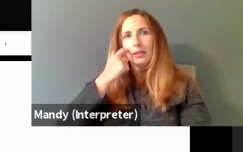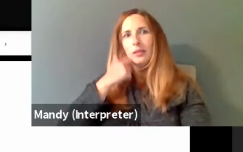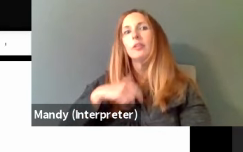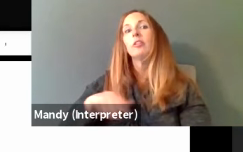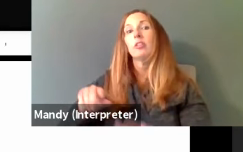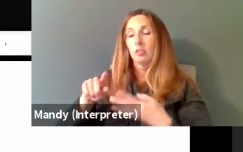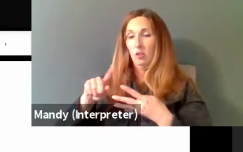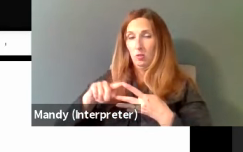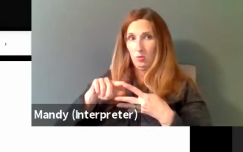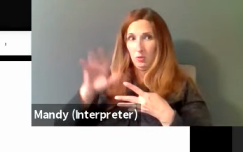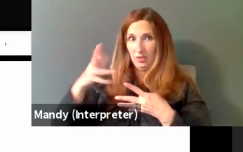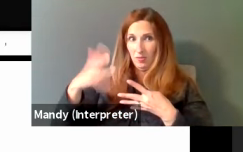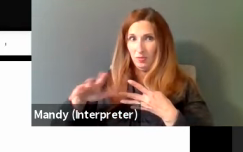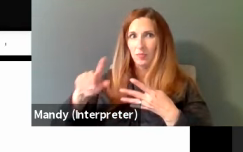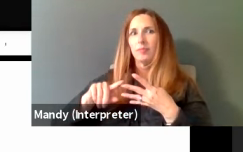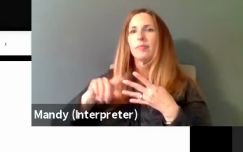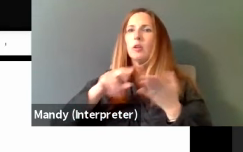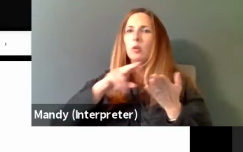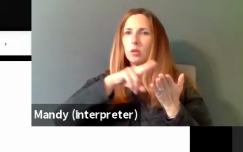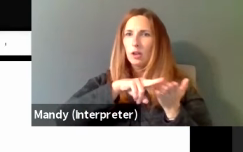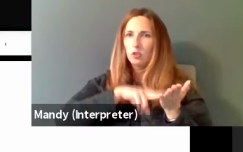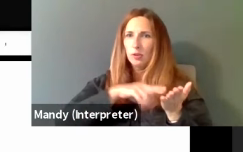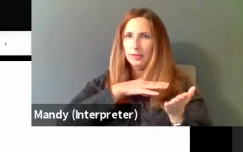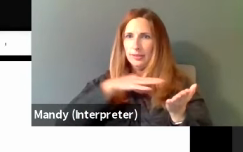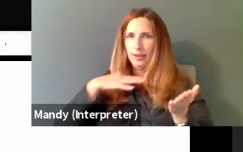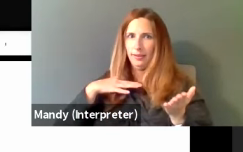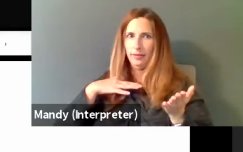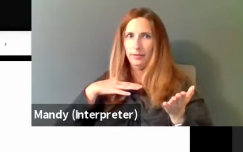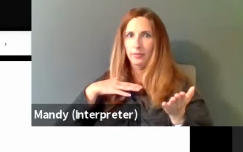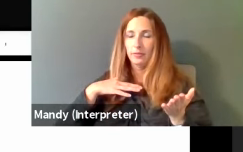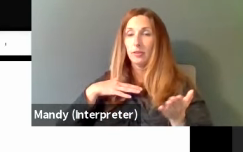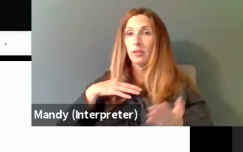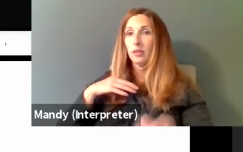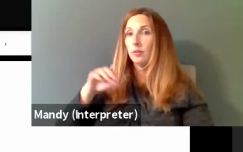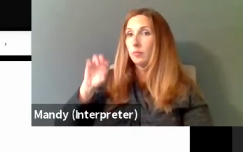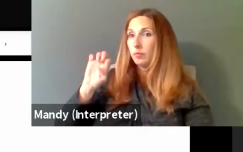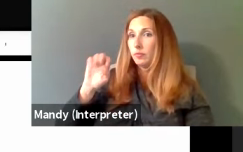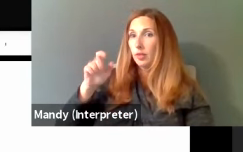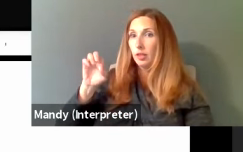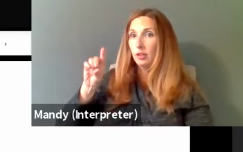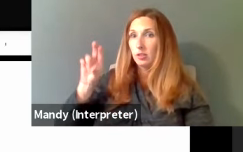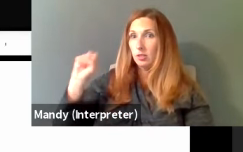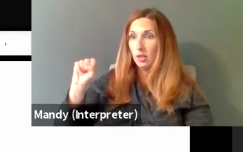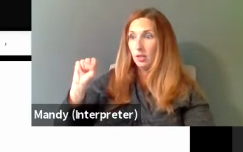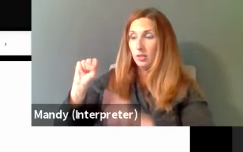because Exodus is literally placing refugees and immigrants, train them in English,